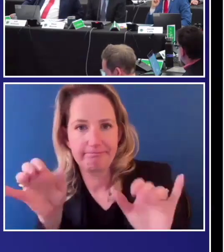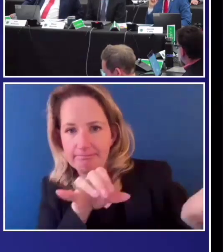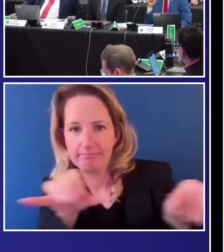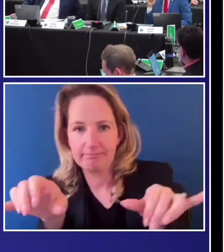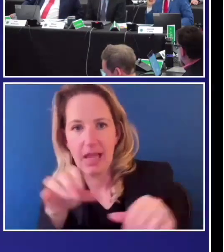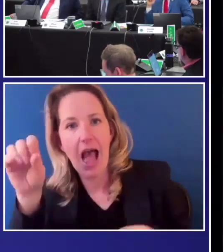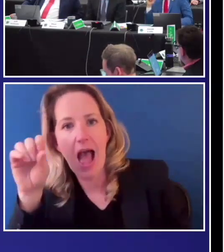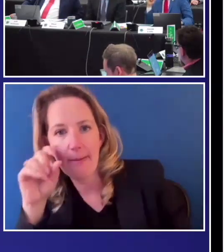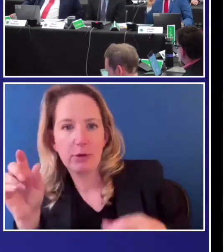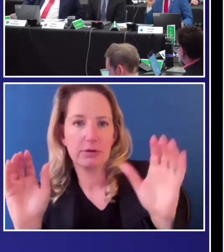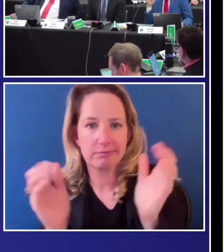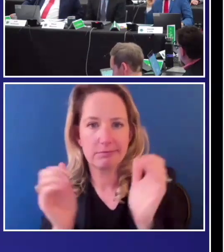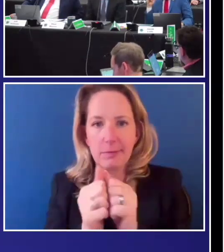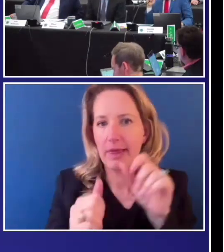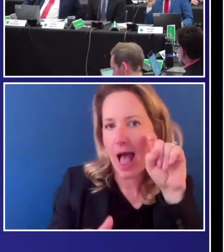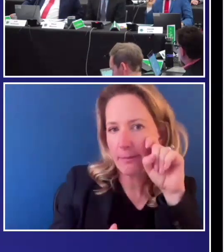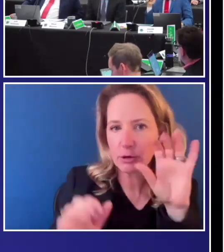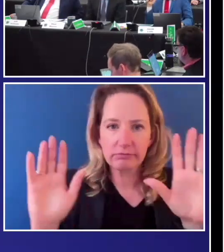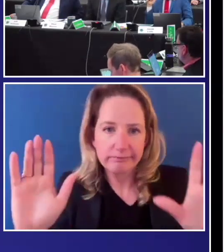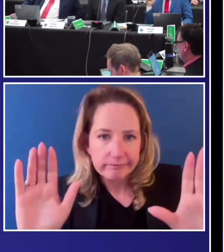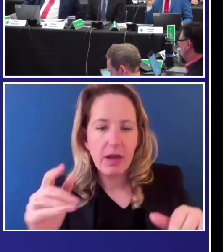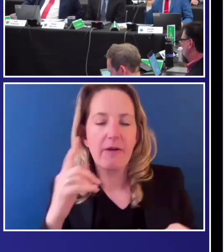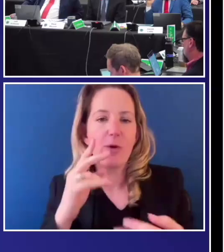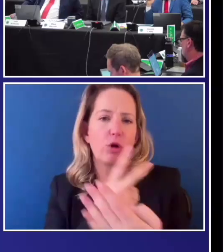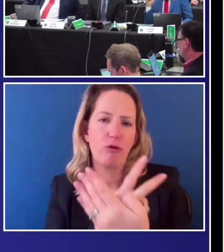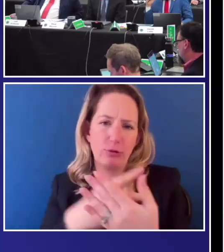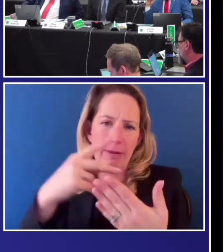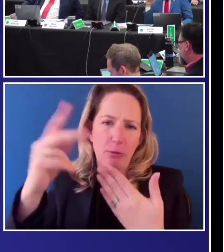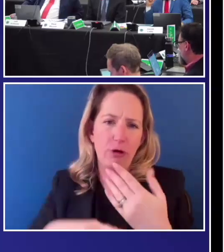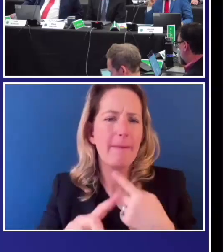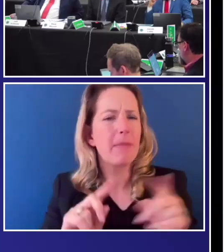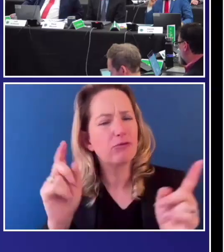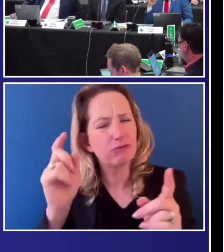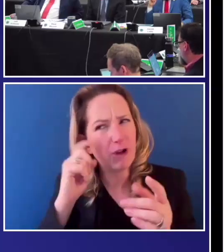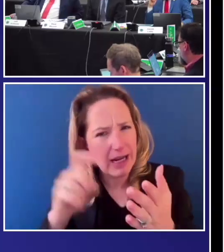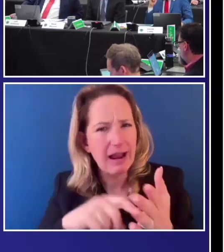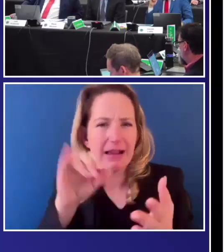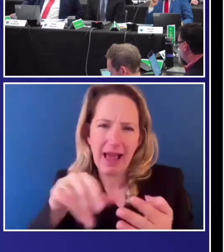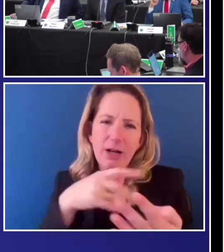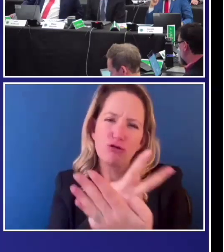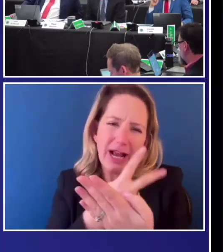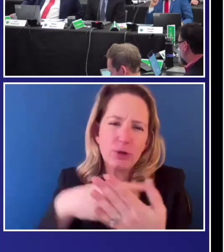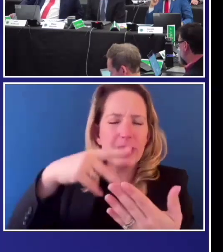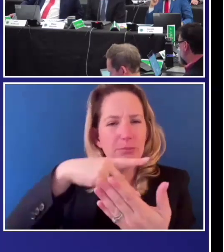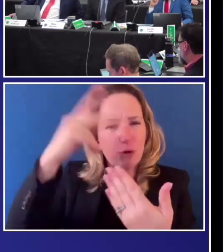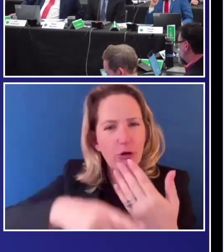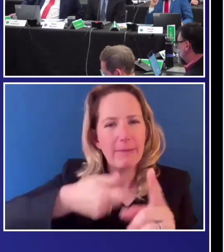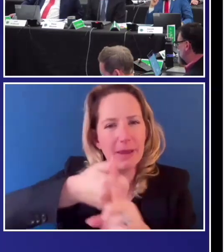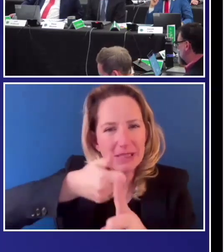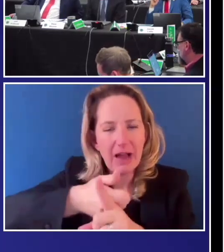programs, recognizing that many graduate programs are more focused than many undergraduate programs,